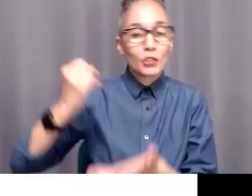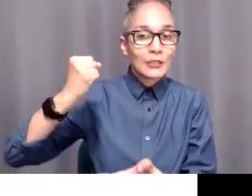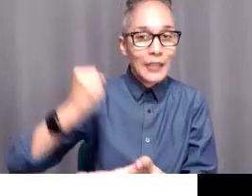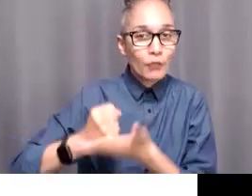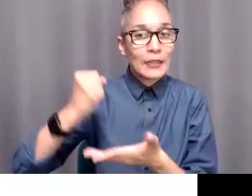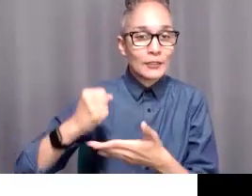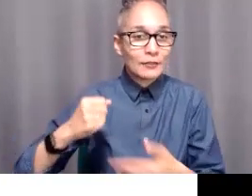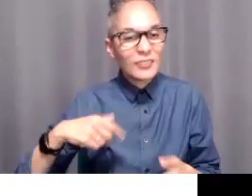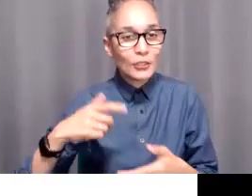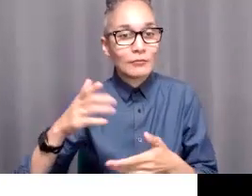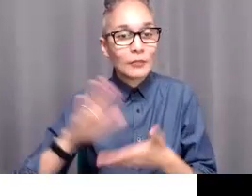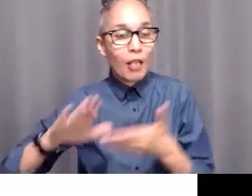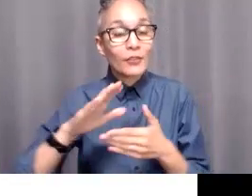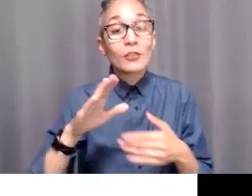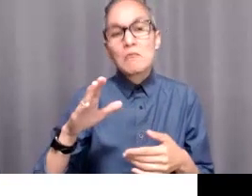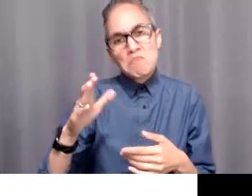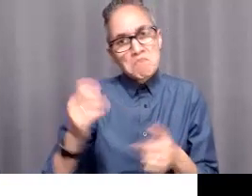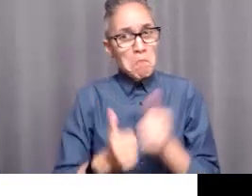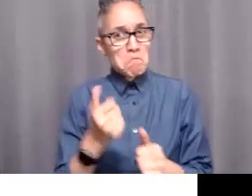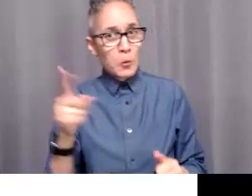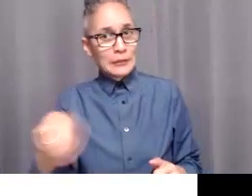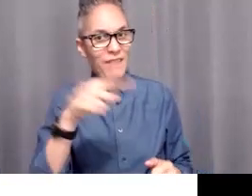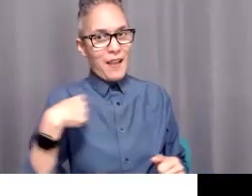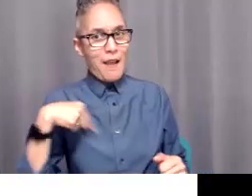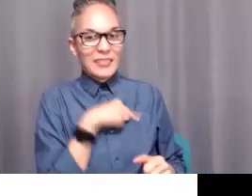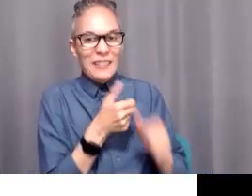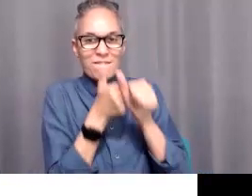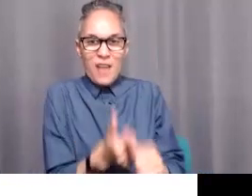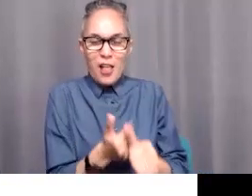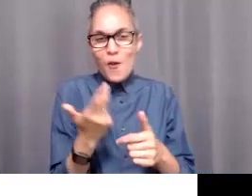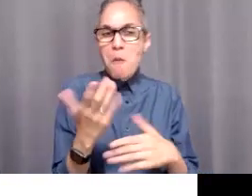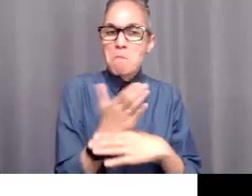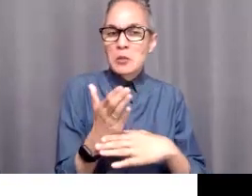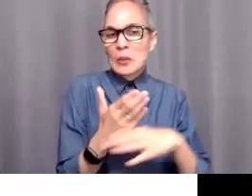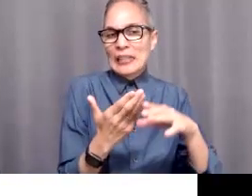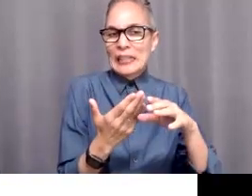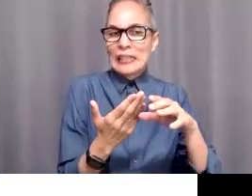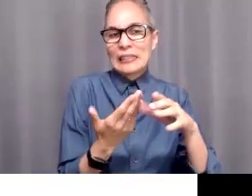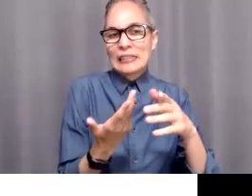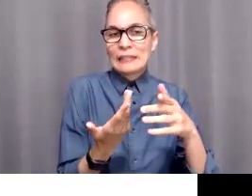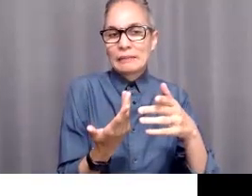Primarily, most of us are going to fall between the A and D categories.